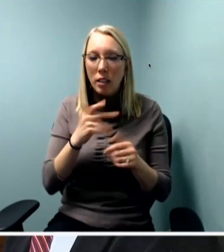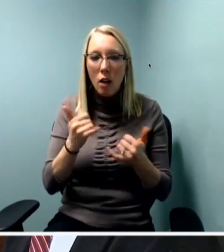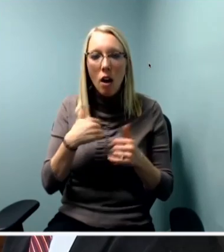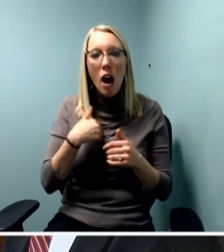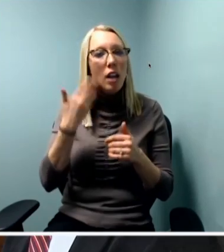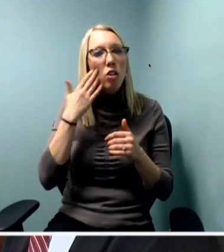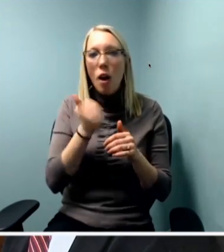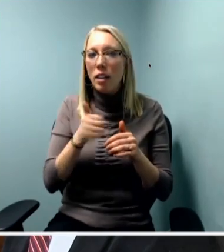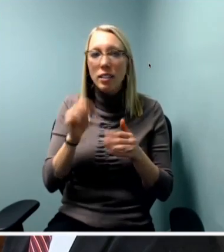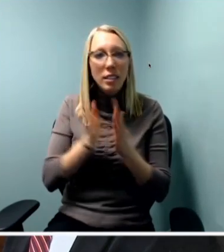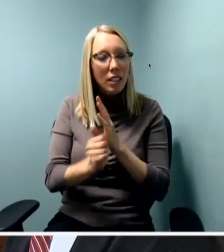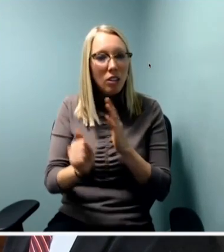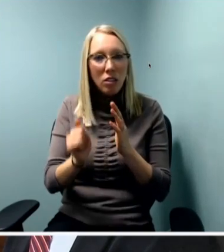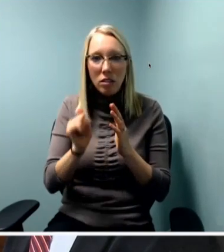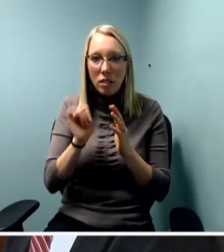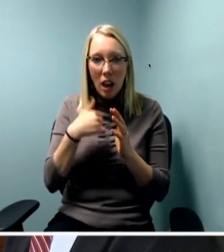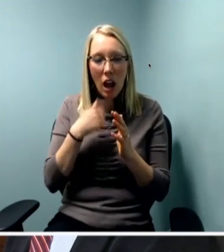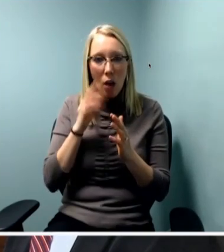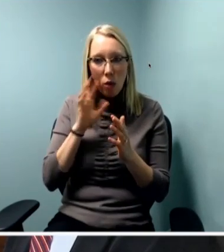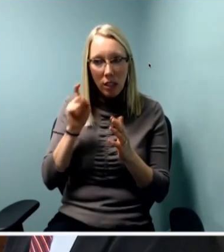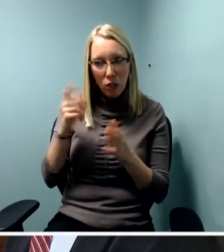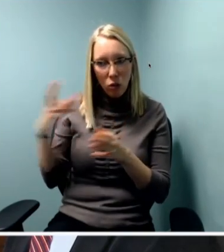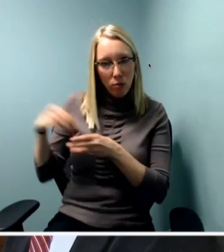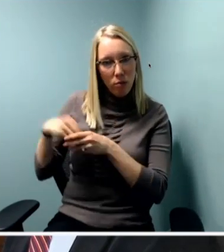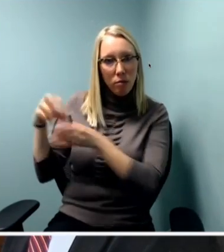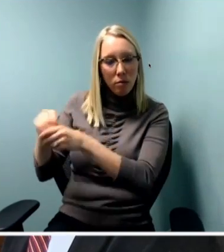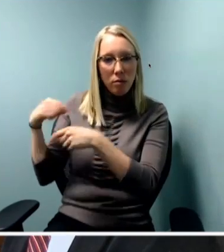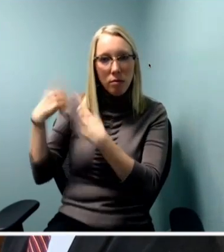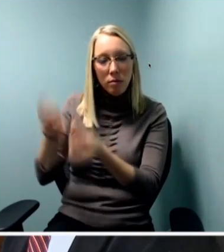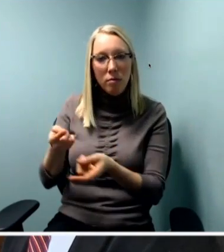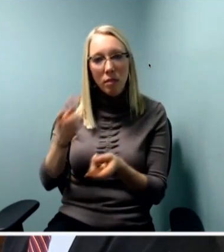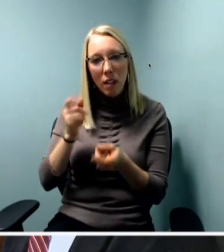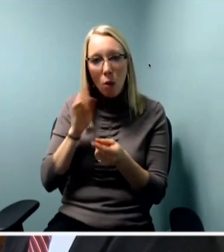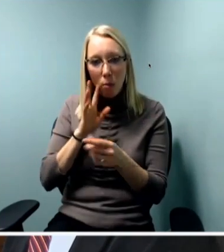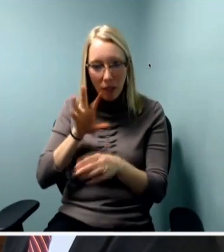of the journey of learning these skills. And that I would acquire these skills with discipline, most importantly.